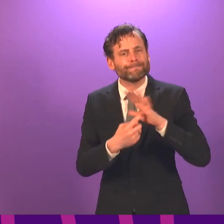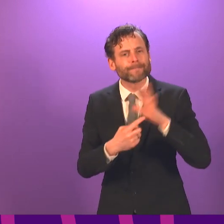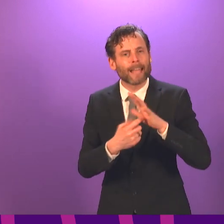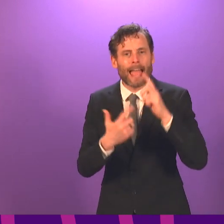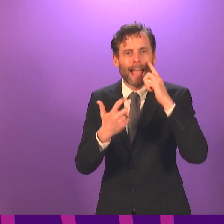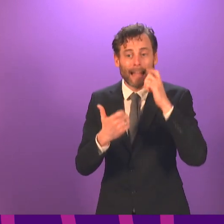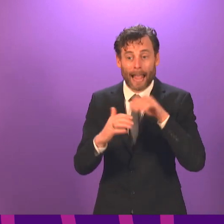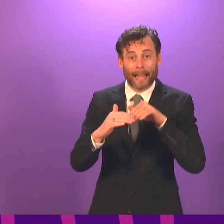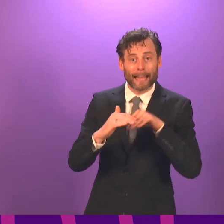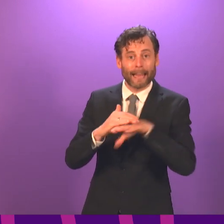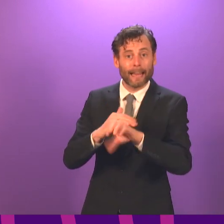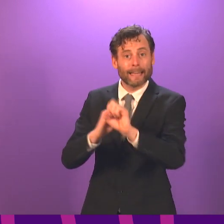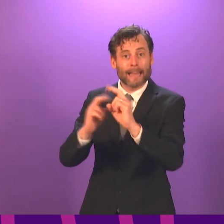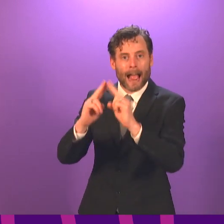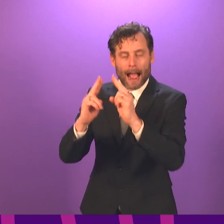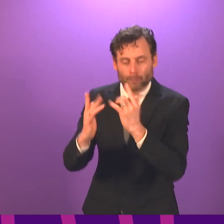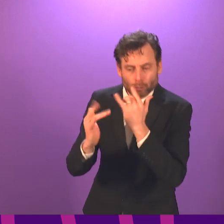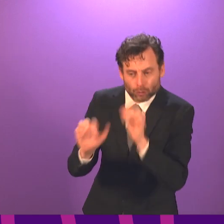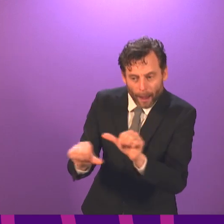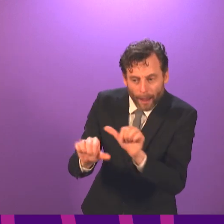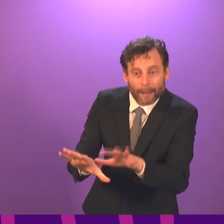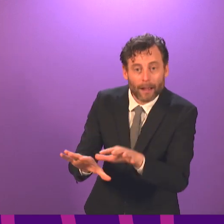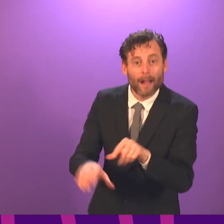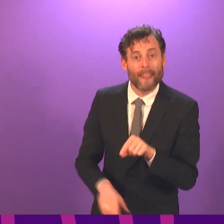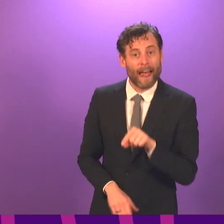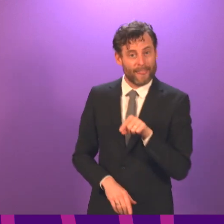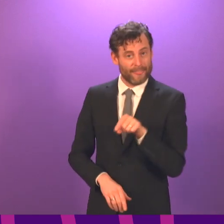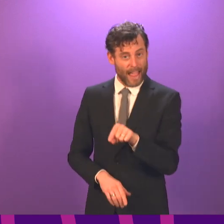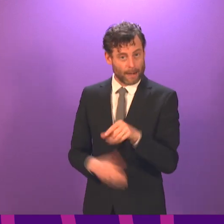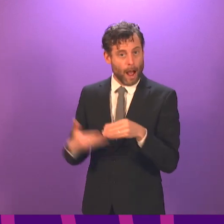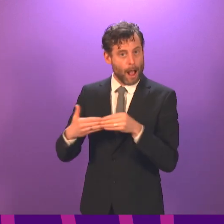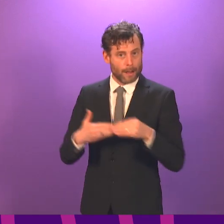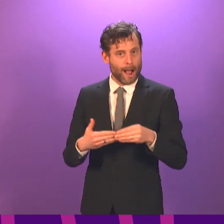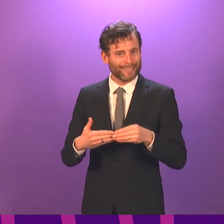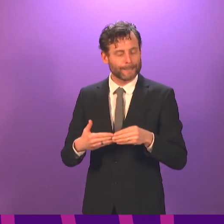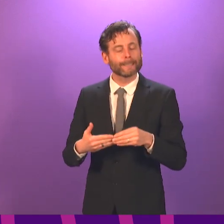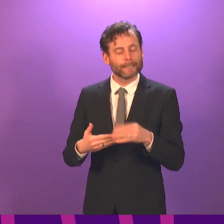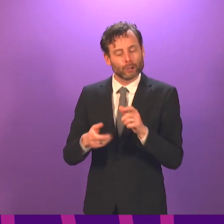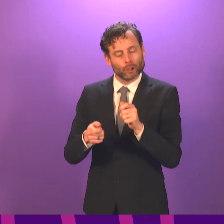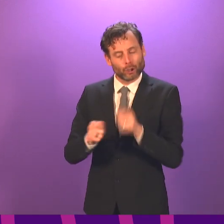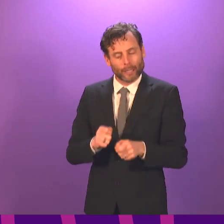go into someone else’s house. We are amending guidance on that today to make it clear that